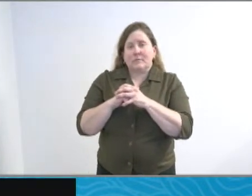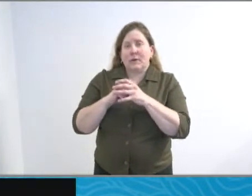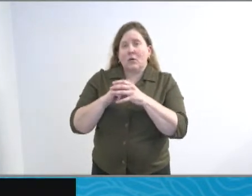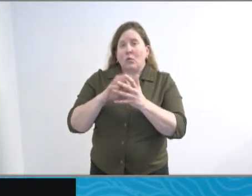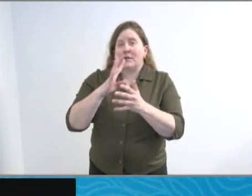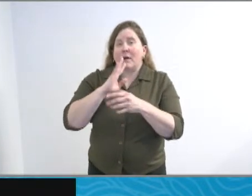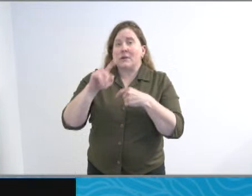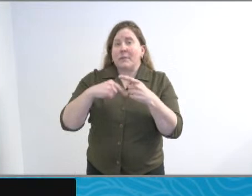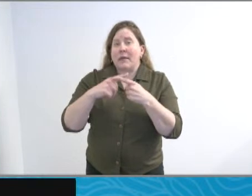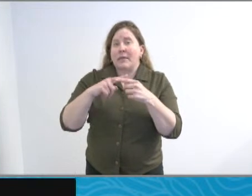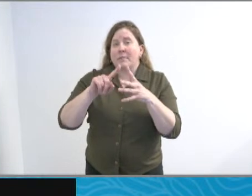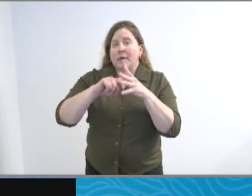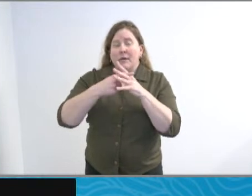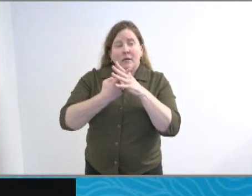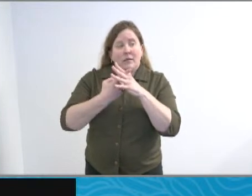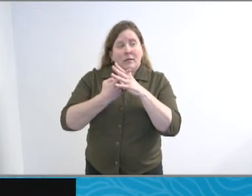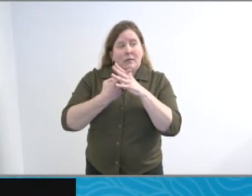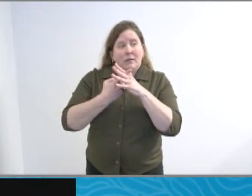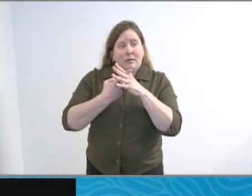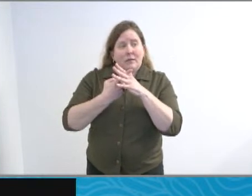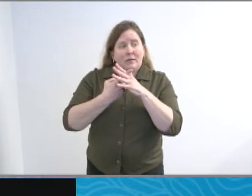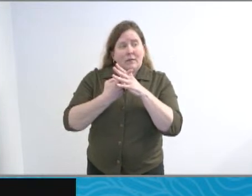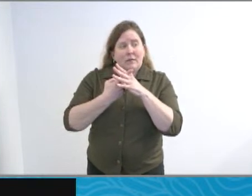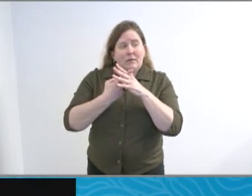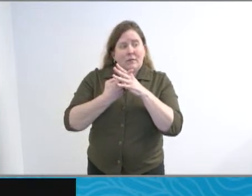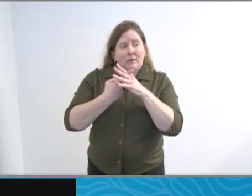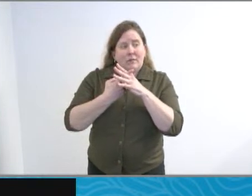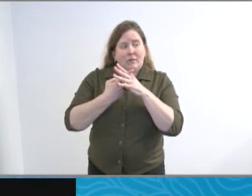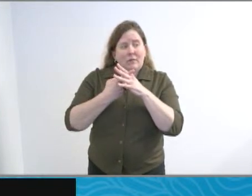the LASP, the Learning Acceleration And Support Plan.